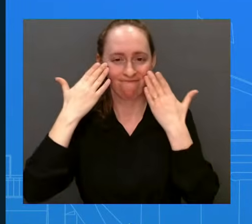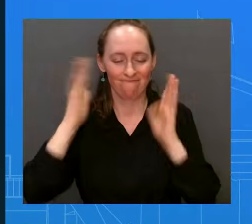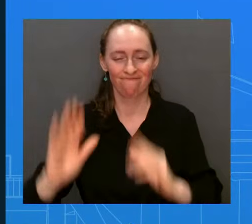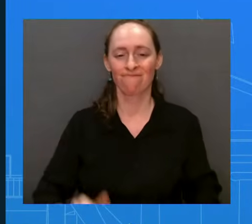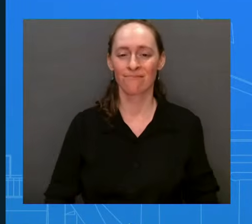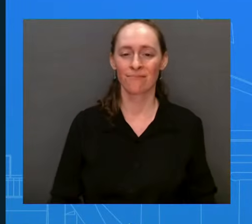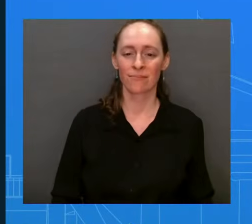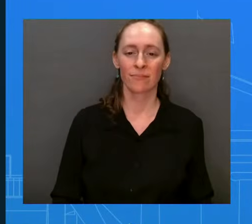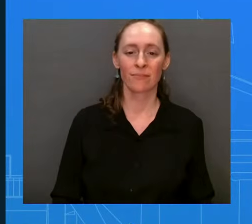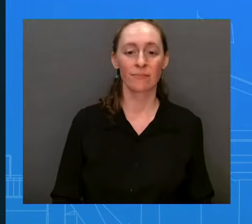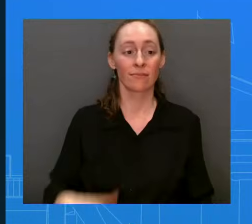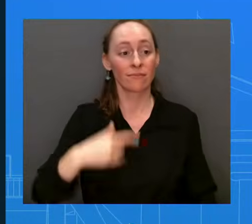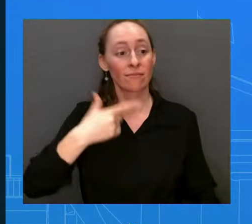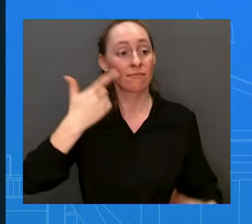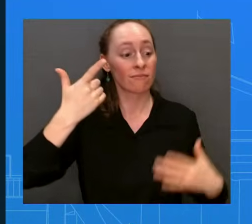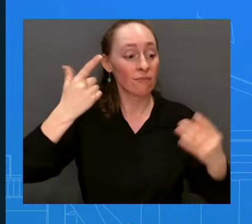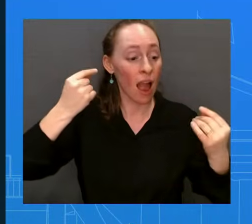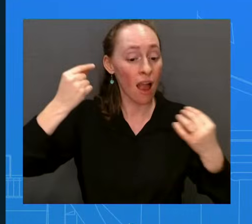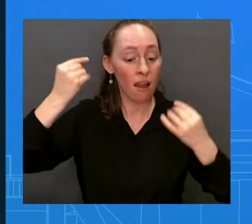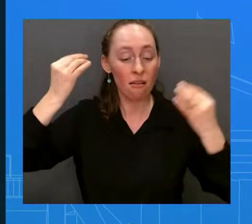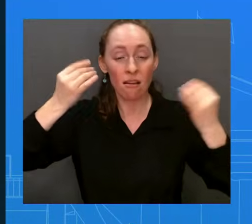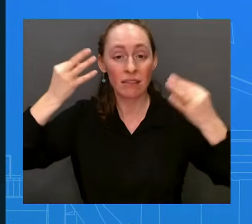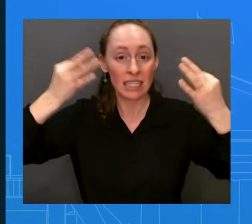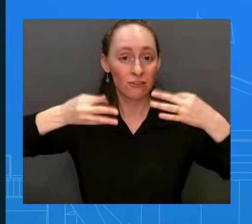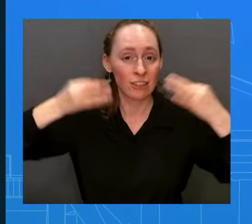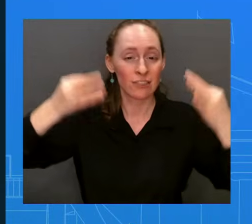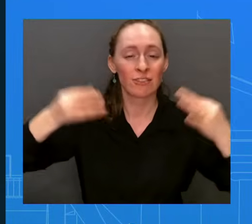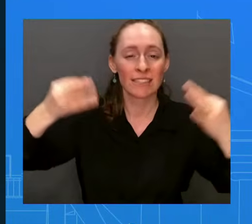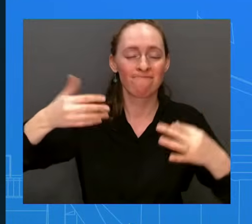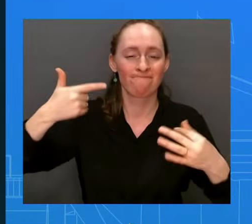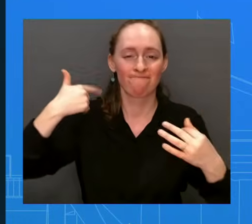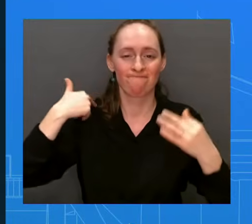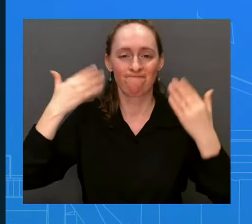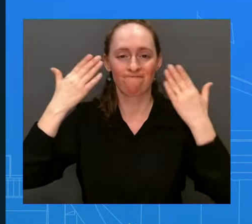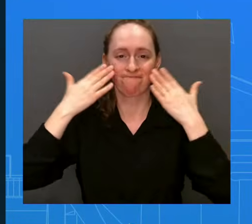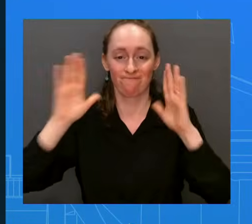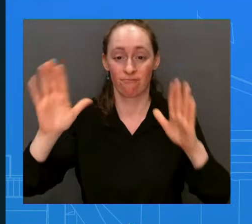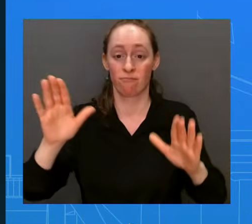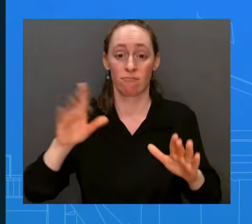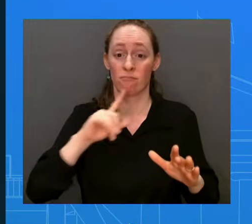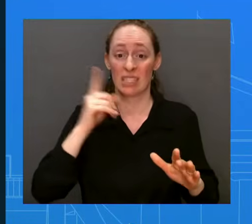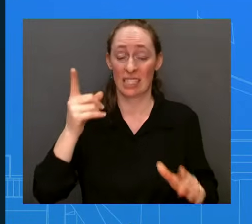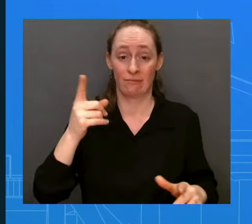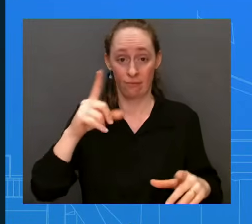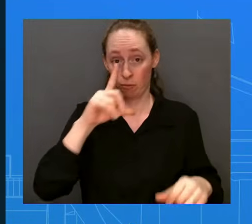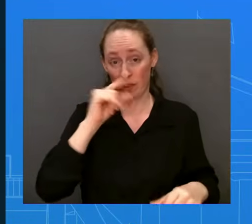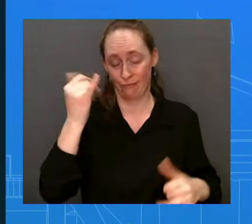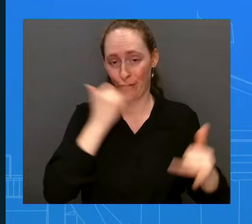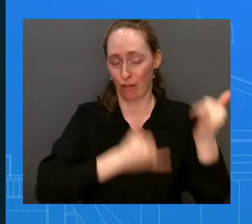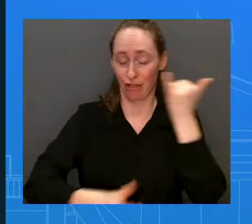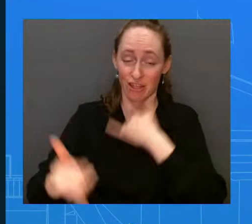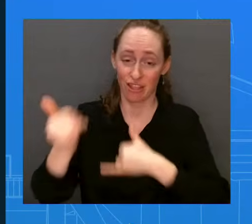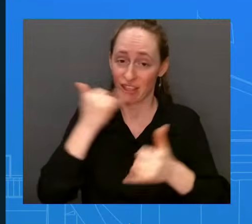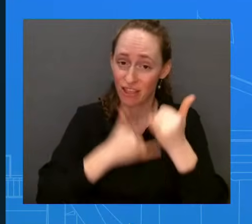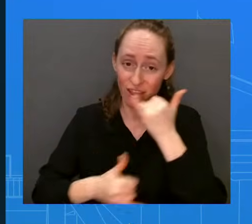Clearly, Mr. Putin is not making good decisions. Shouldn't have invaded in the first place. This is a country that posed no threat to anybody,